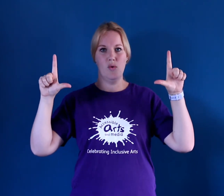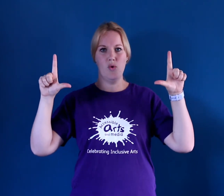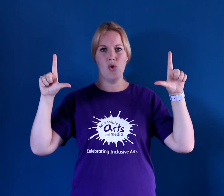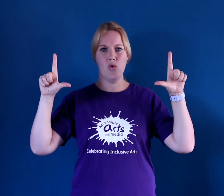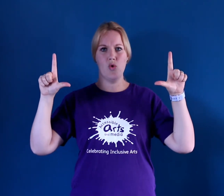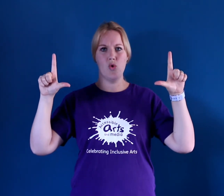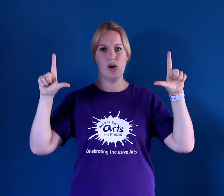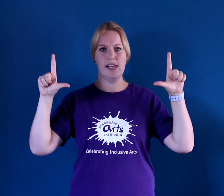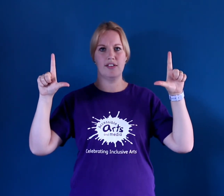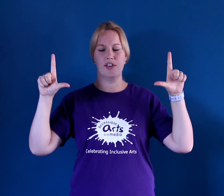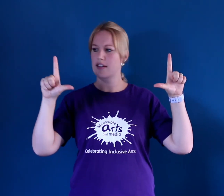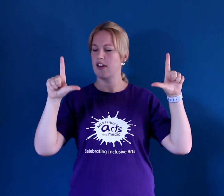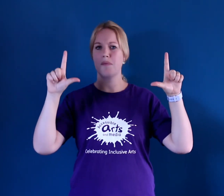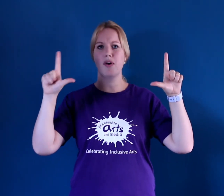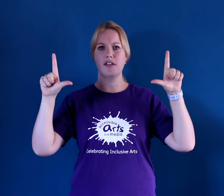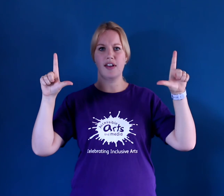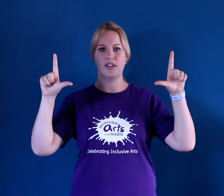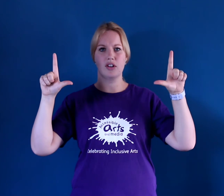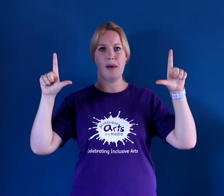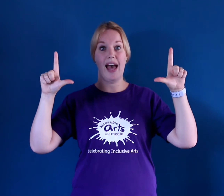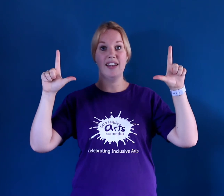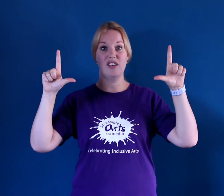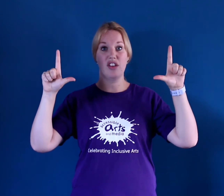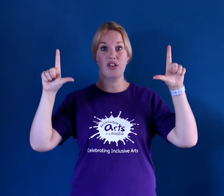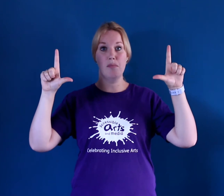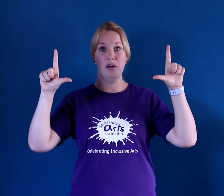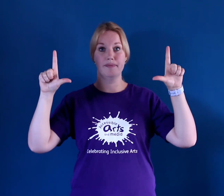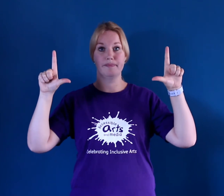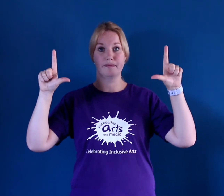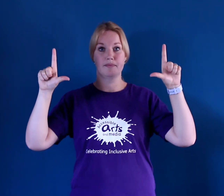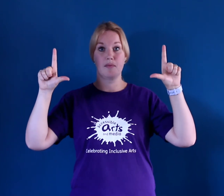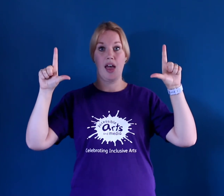Oo that’s a funny. So you’ve got your pointy finger stuck up and your thumb.